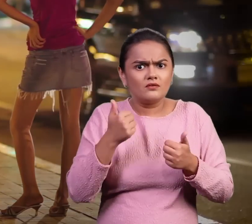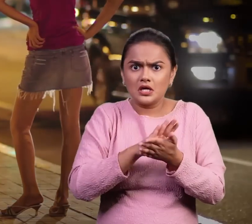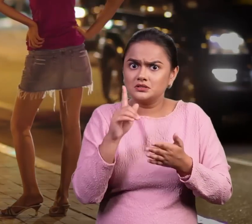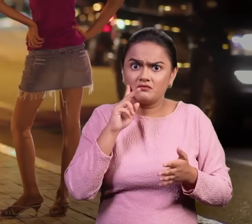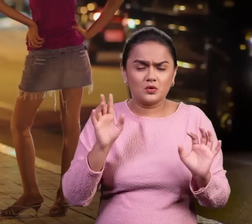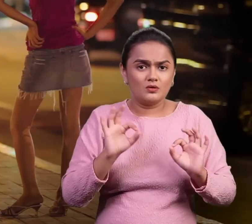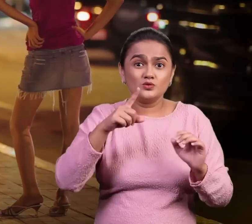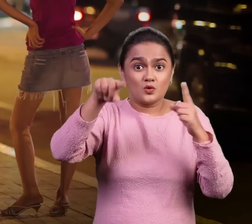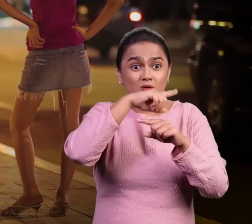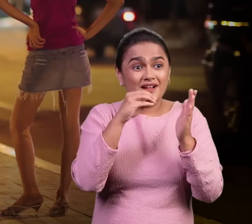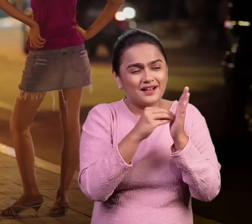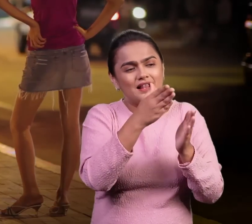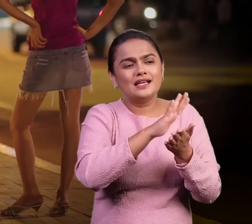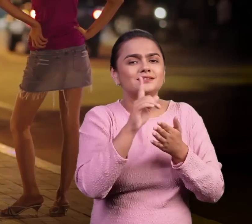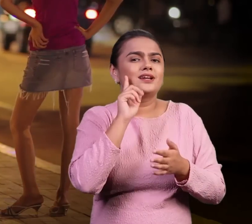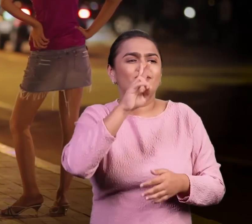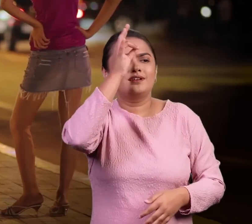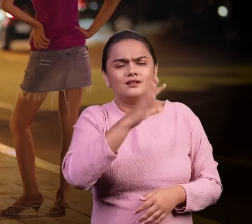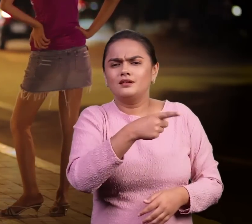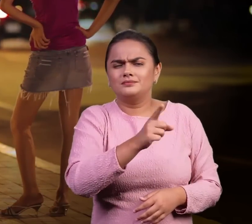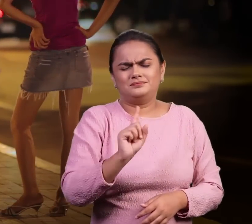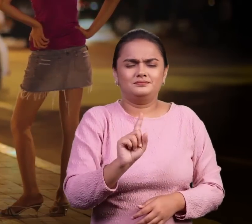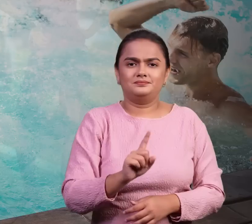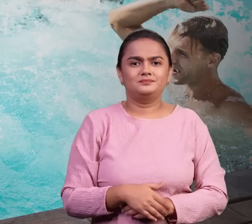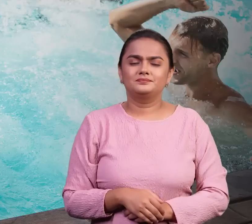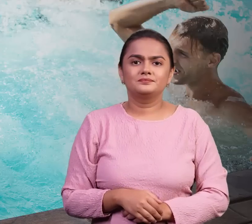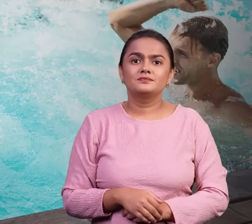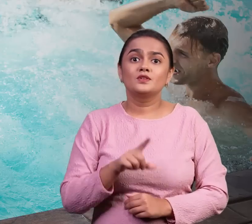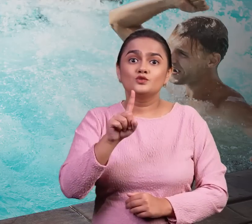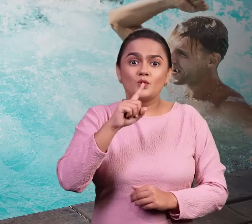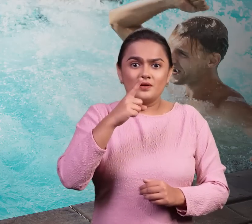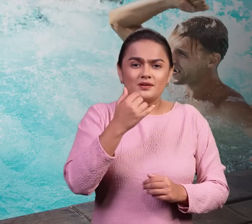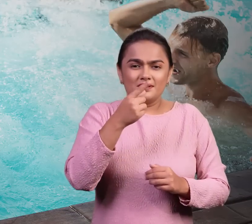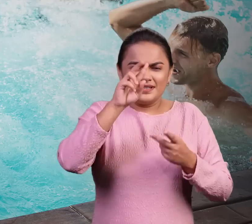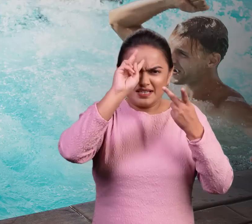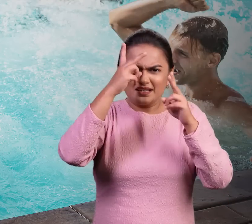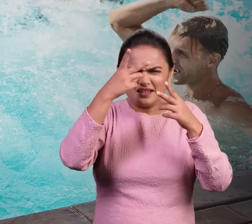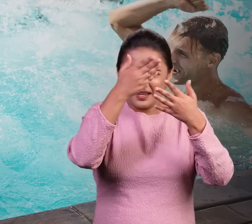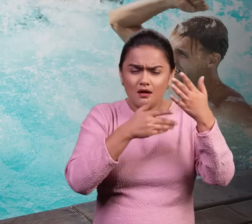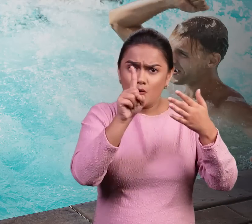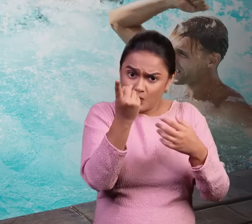So it's wrong to say that all the sex workers are HIV-positive. There is another misconception that